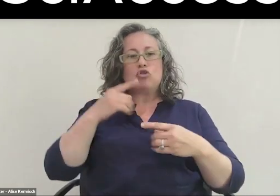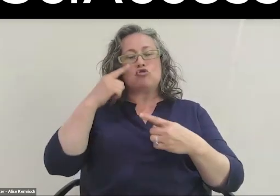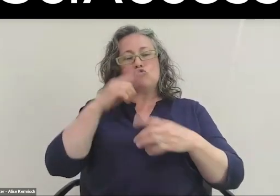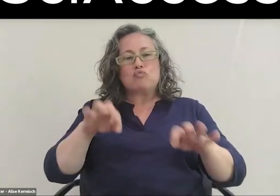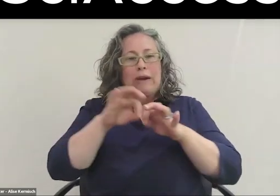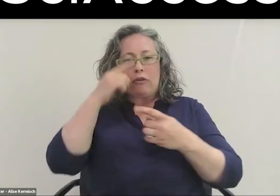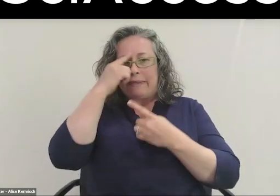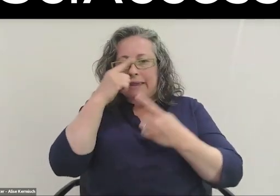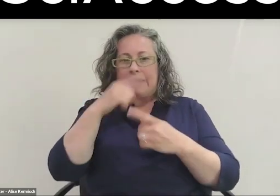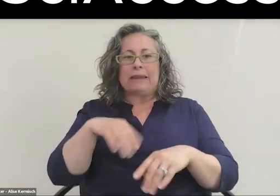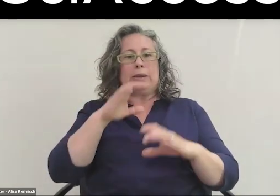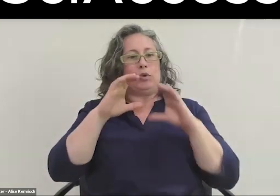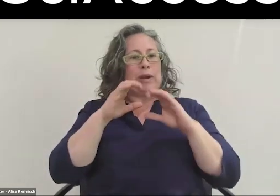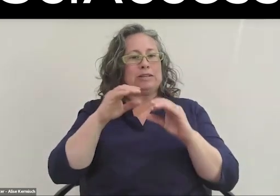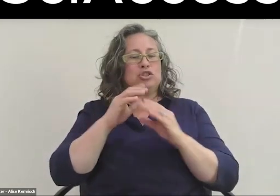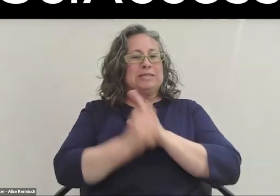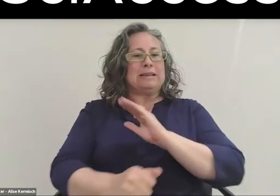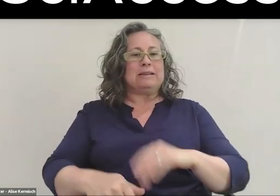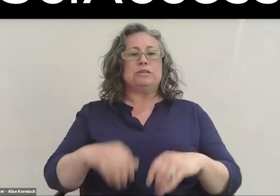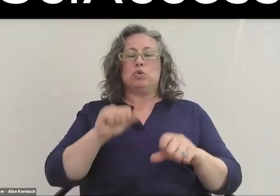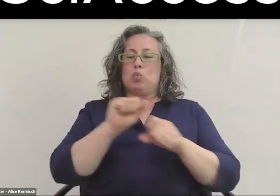working as a team, and interacting with individuals